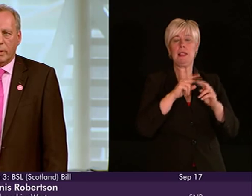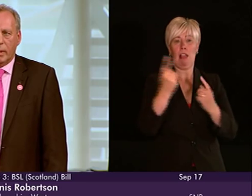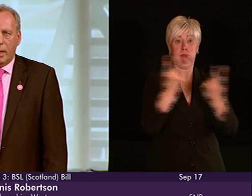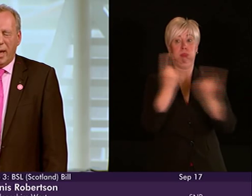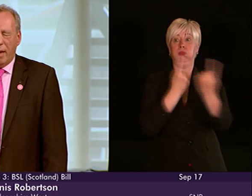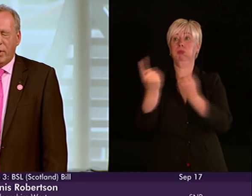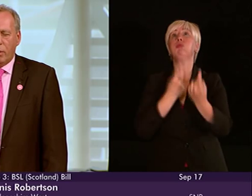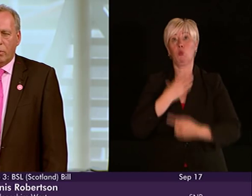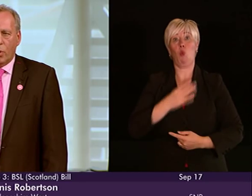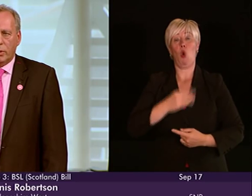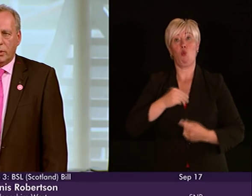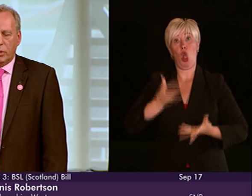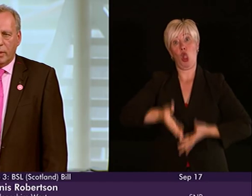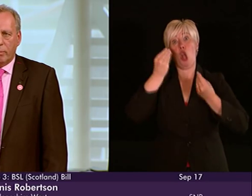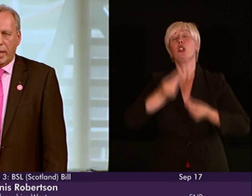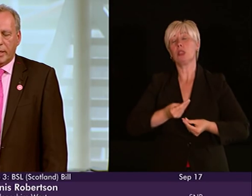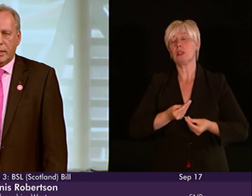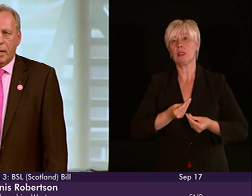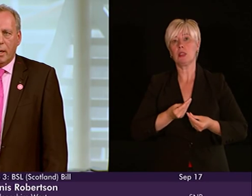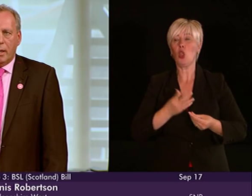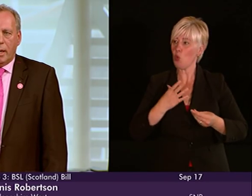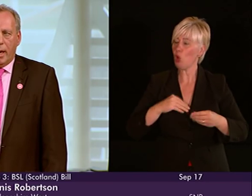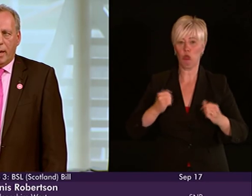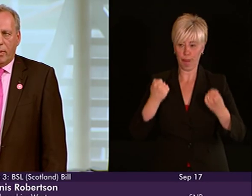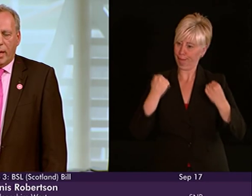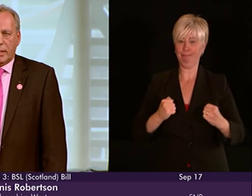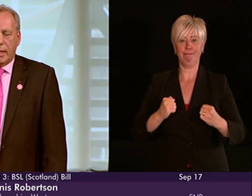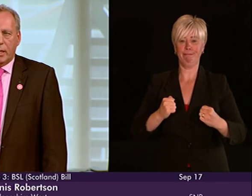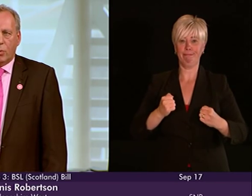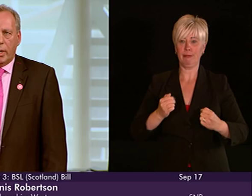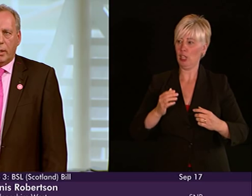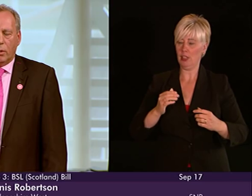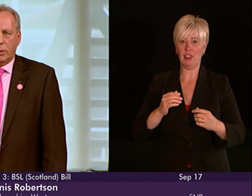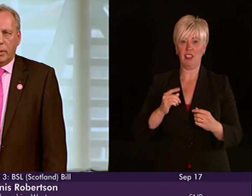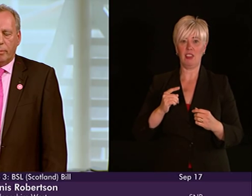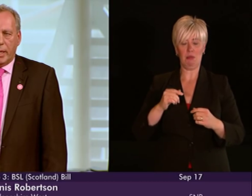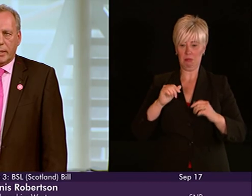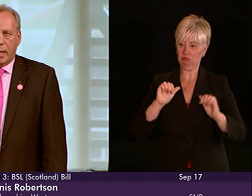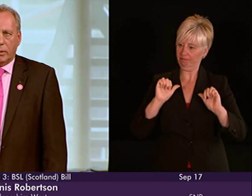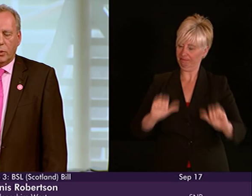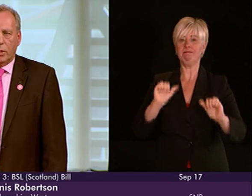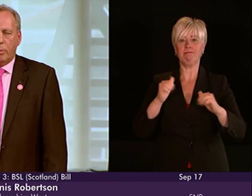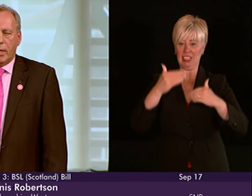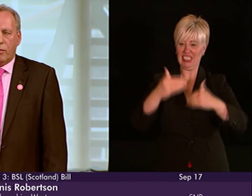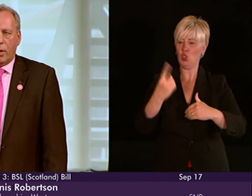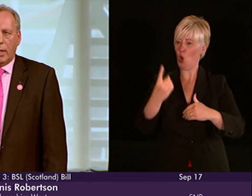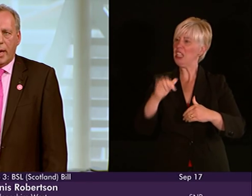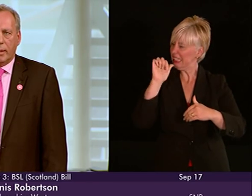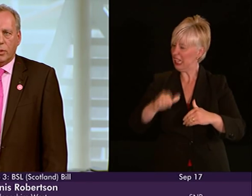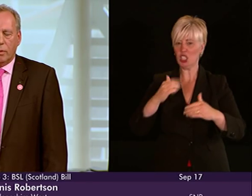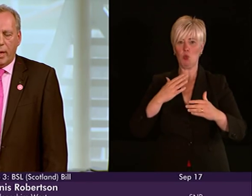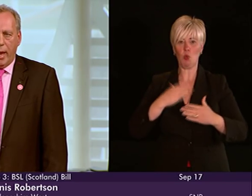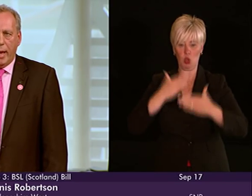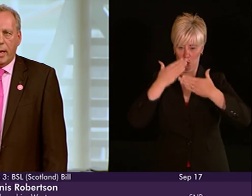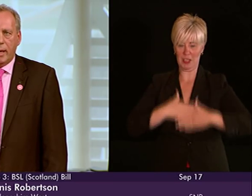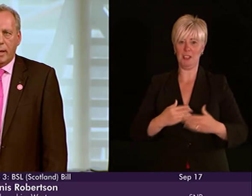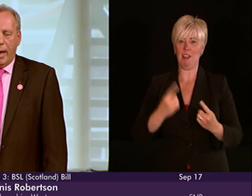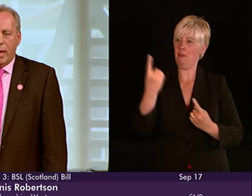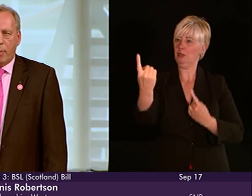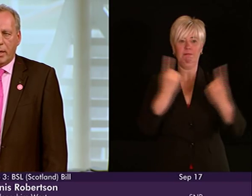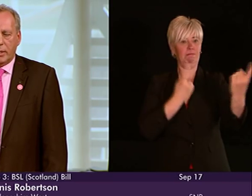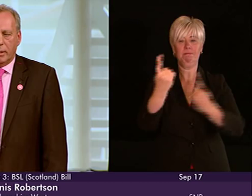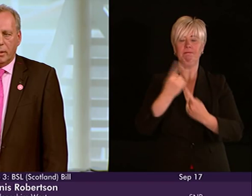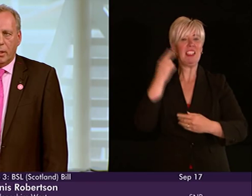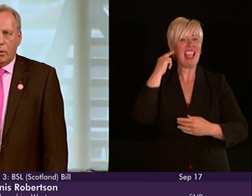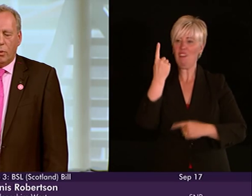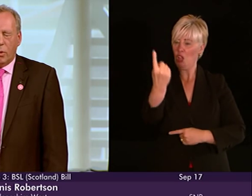forward. Everyone wanted to embrace that level 1 awareness of BSL, so that any person who